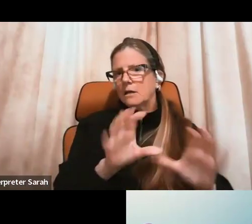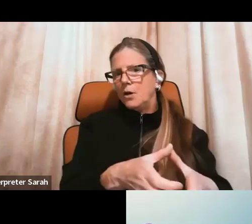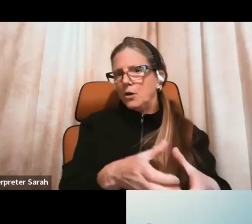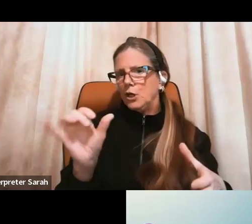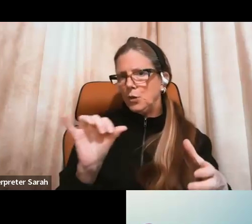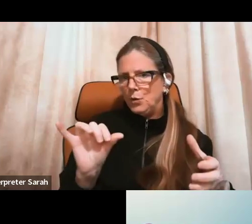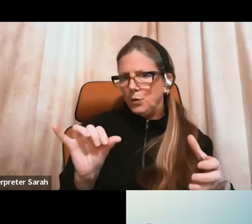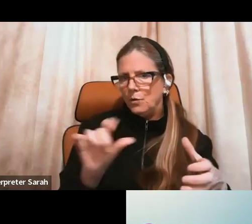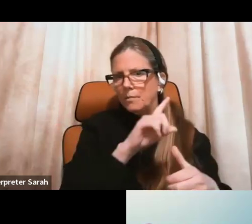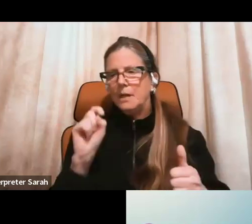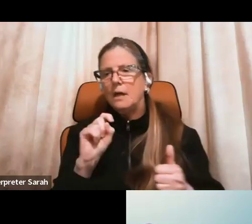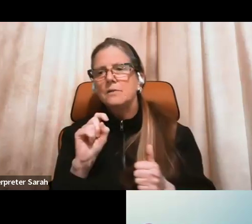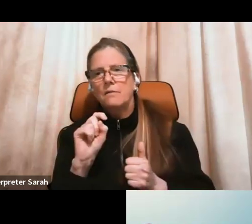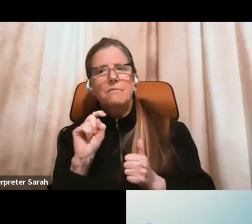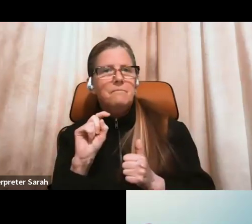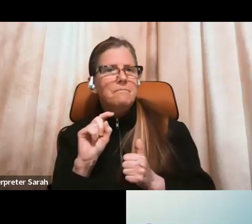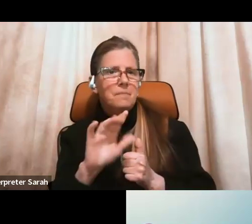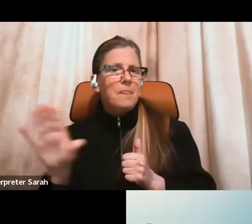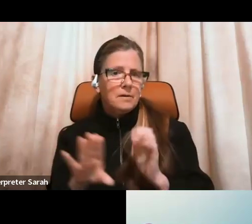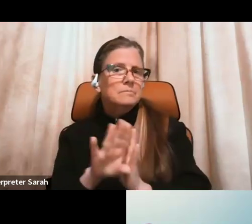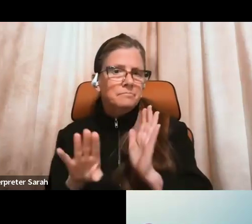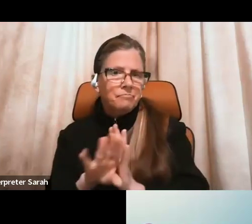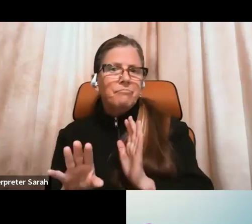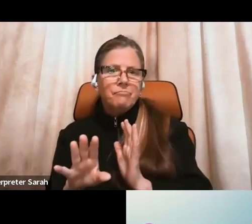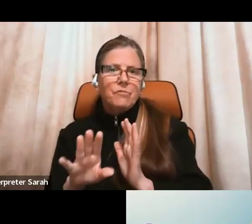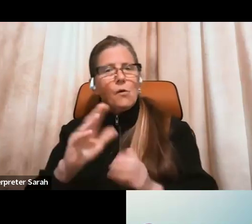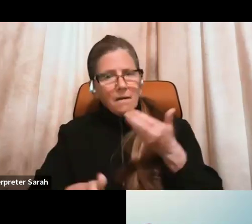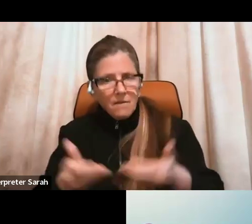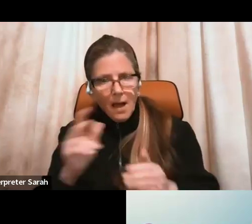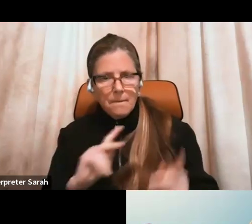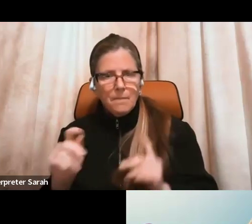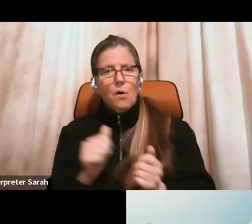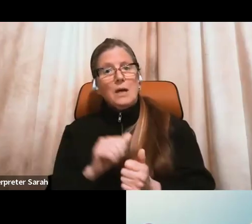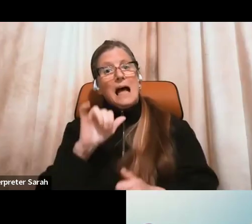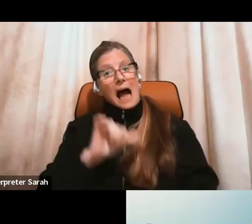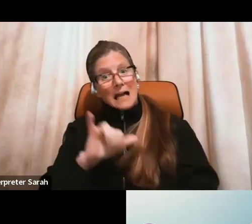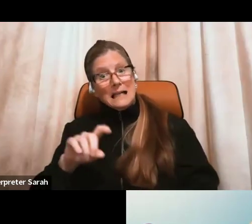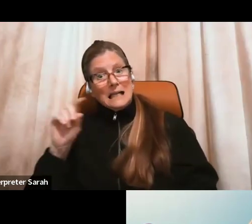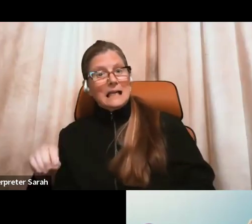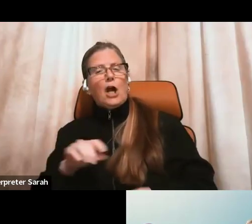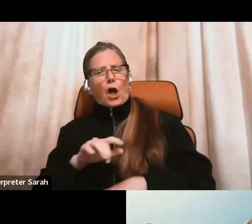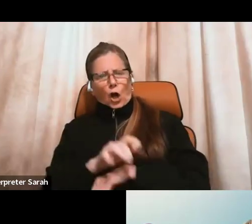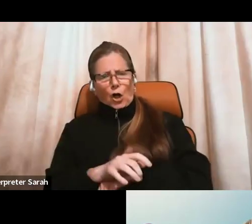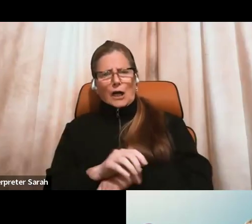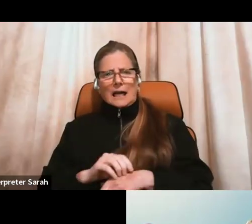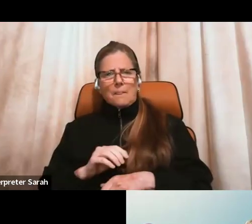intentional work to incorporate adults with IDD early into their process. So I will stop there.